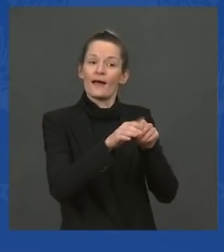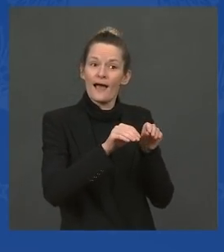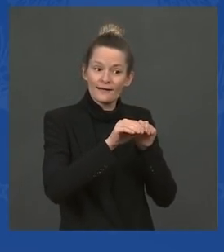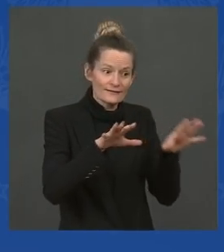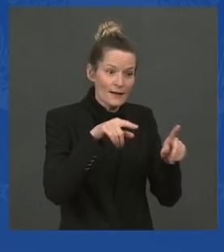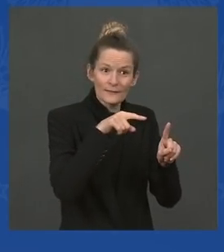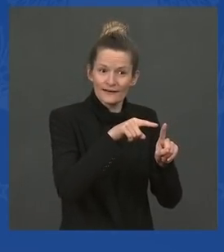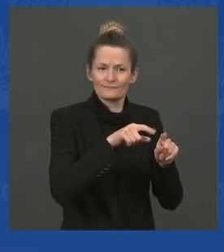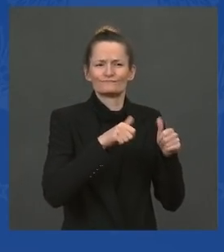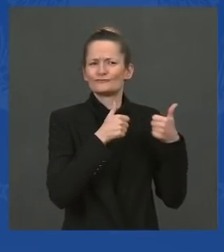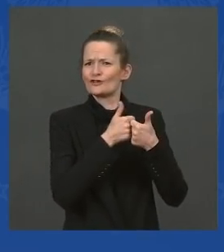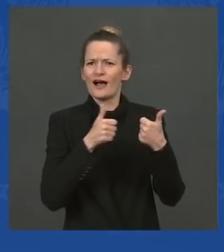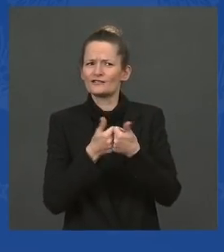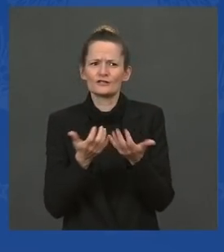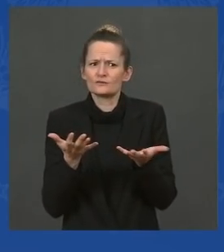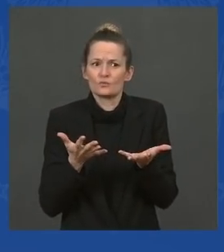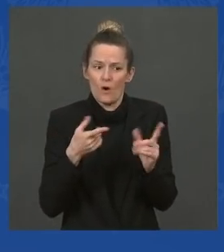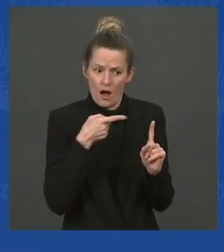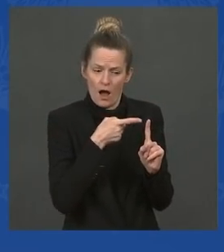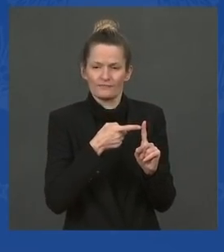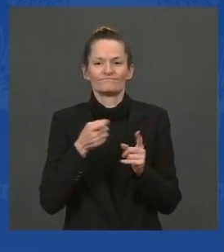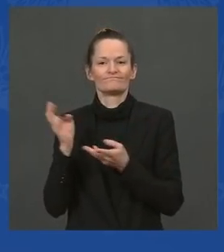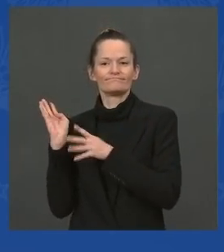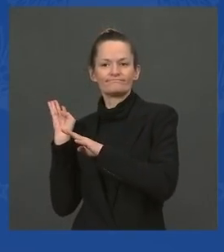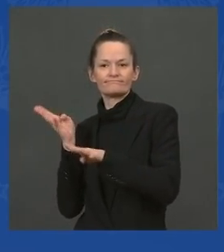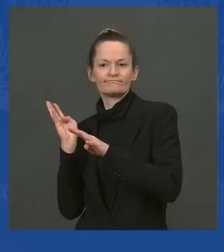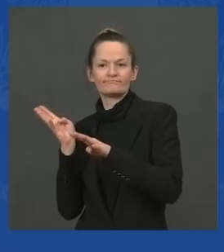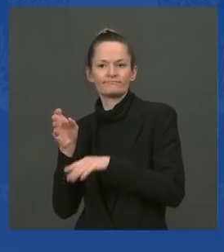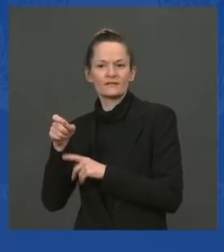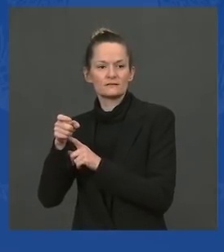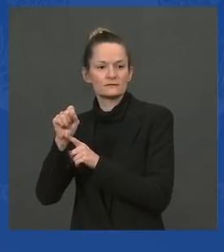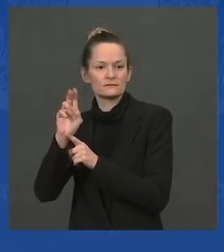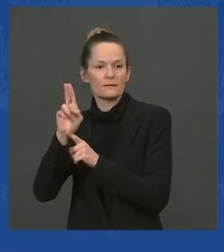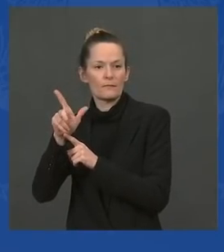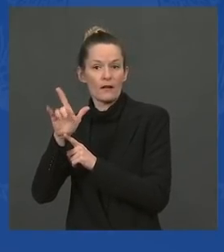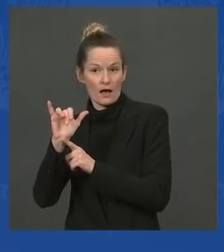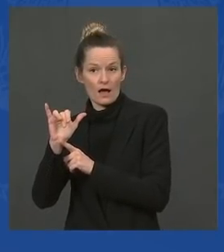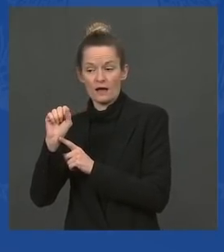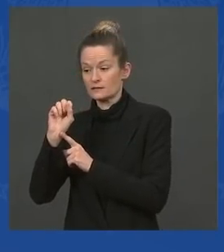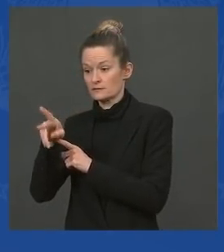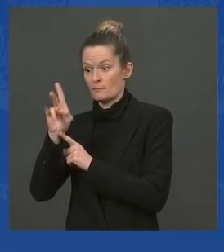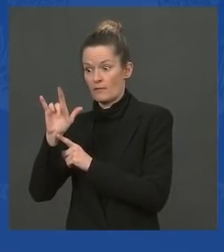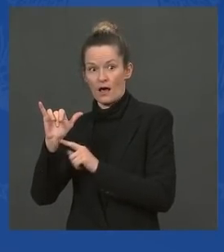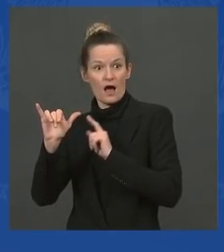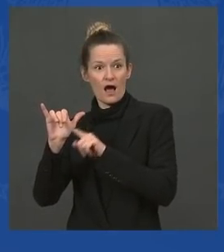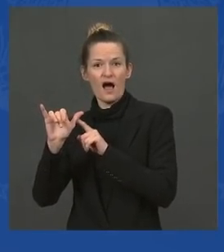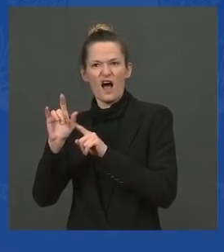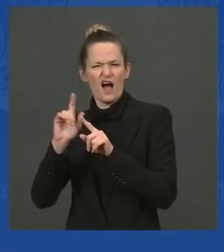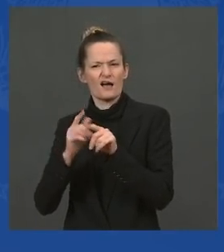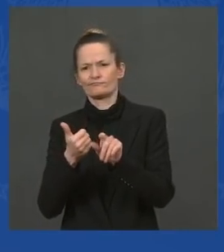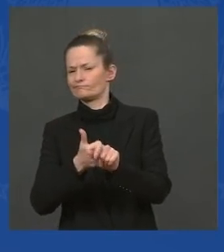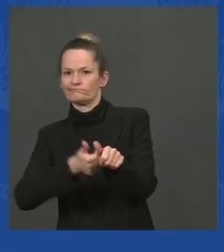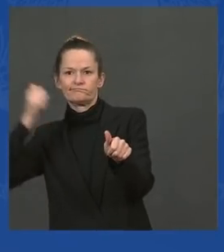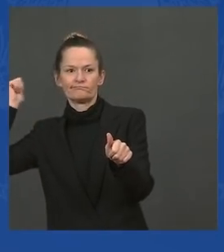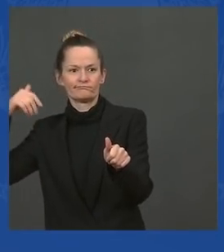which have sparked concern about shortages and contributed to higher prices. Moms and dads are worried, asking,